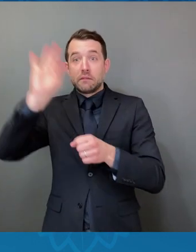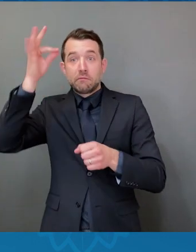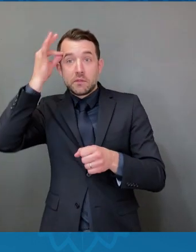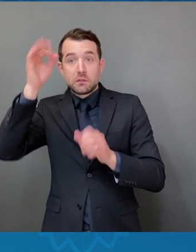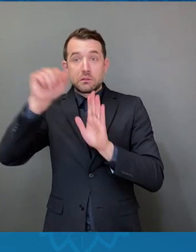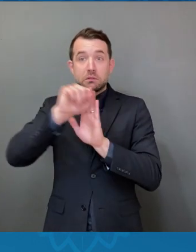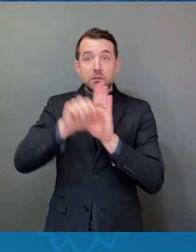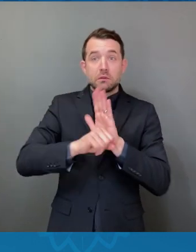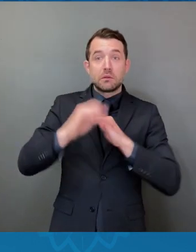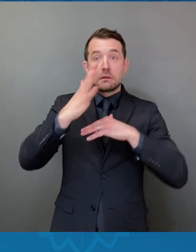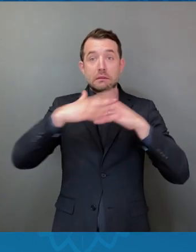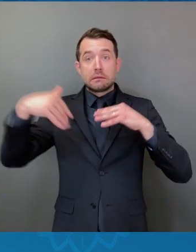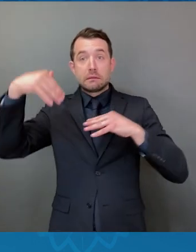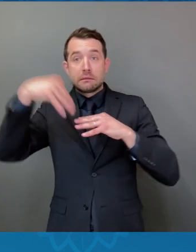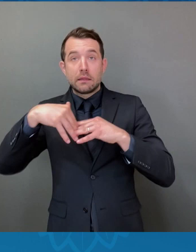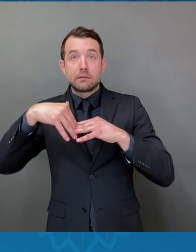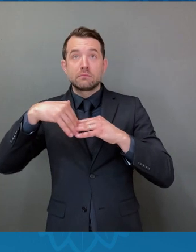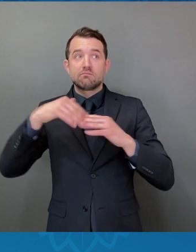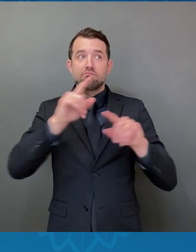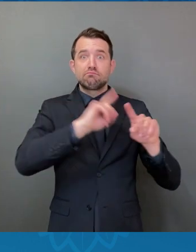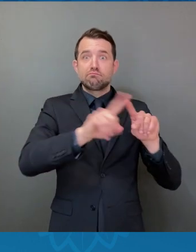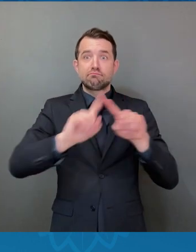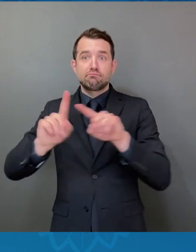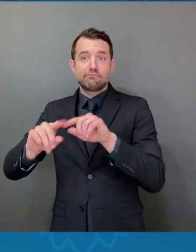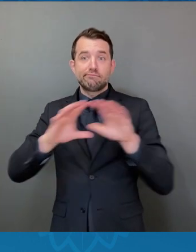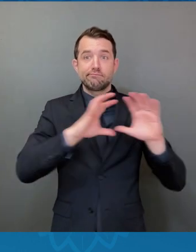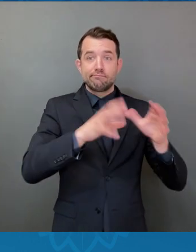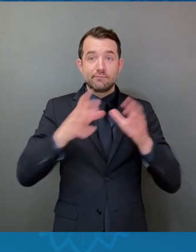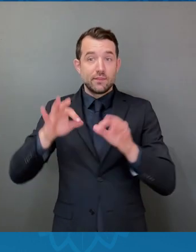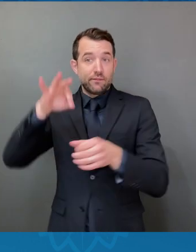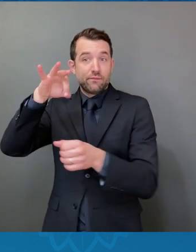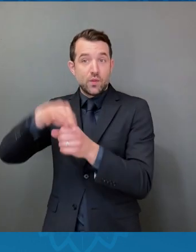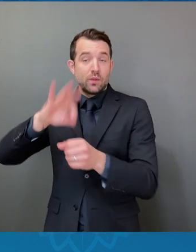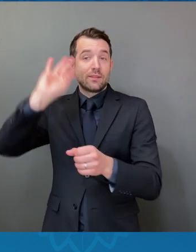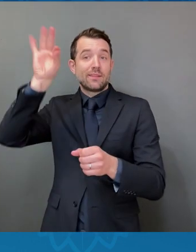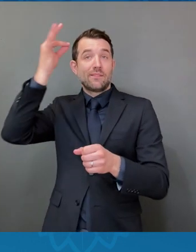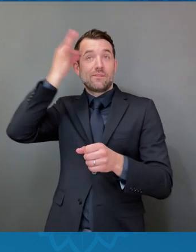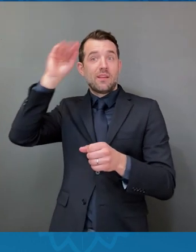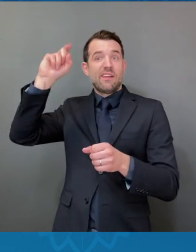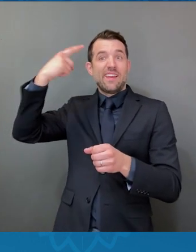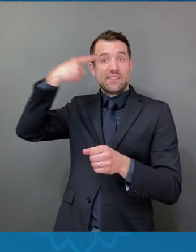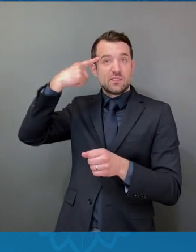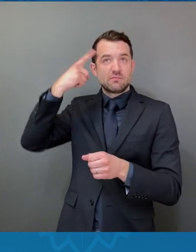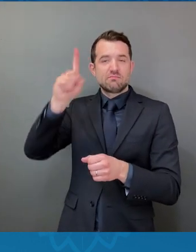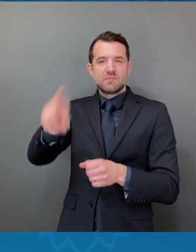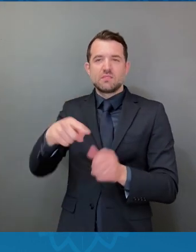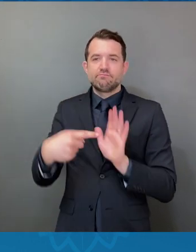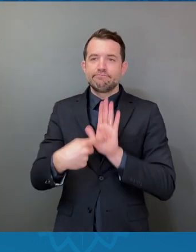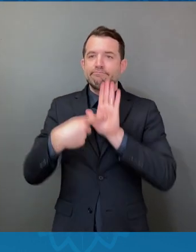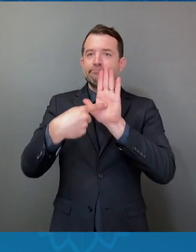We believe the federal government should serve as a model employer, and by the way, we're the largest employer in the country,